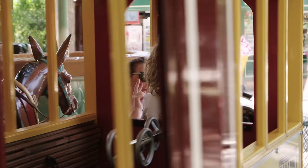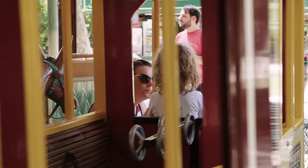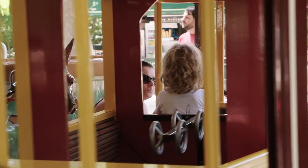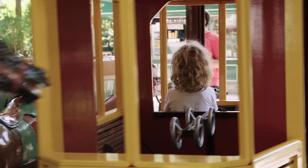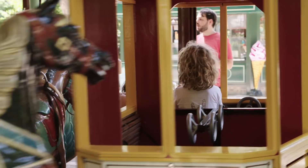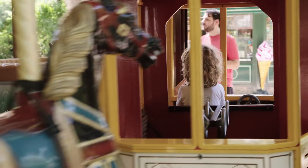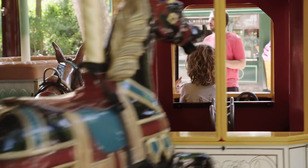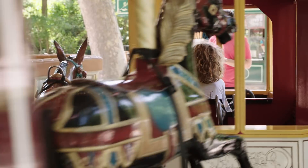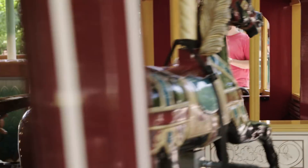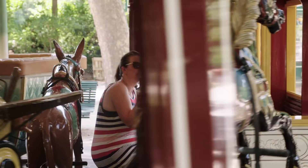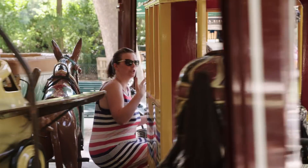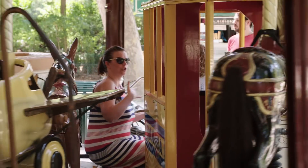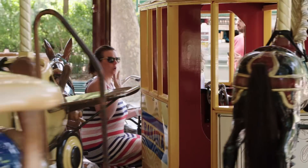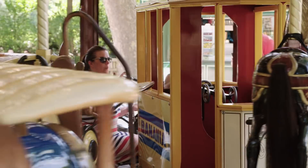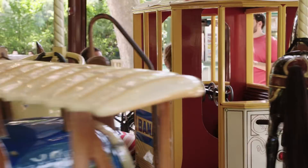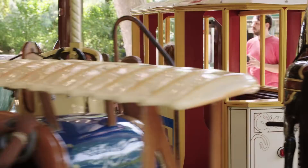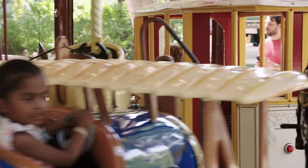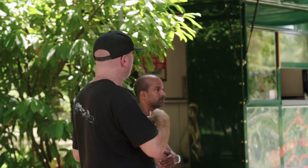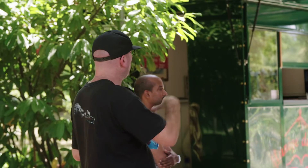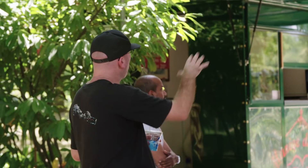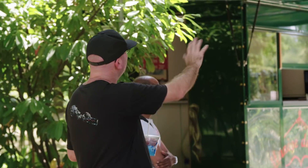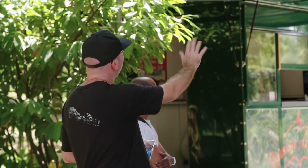And there's still sometimes now where I think, 'Did we do the right thing for him?